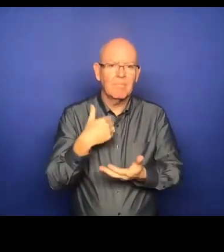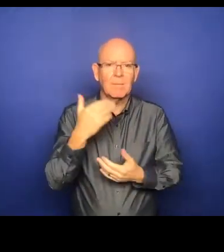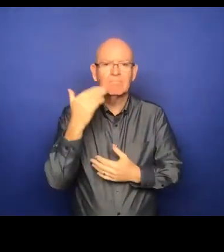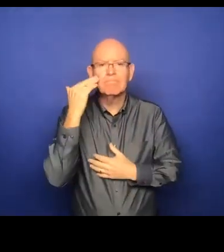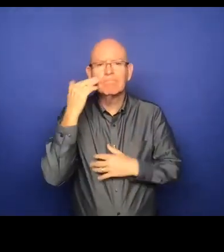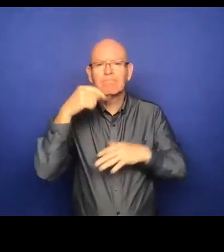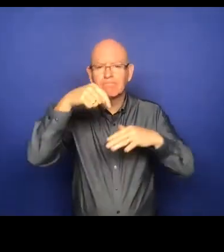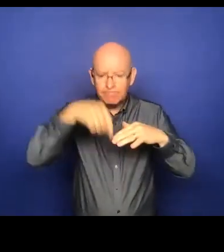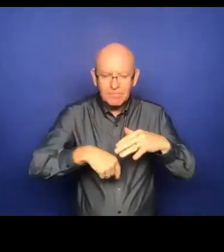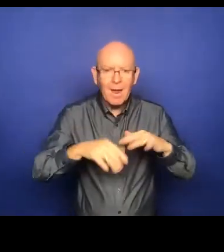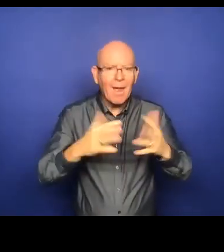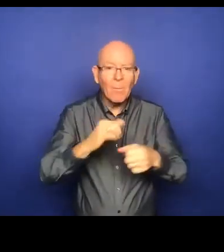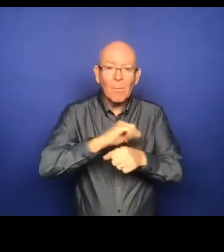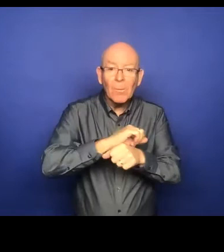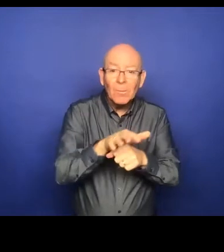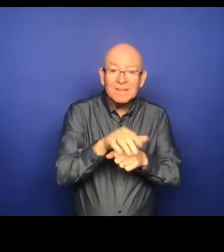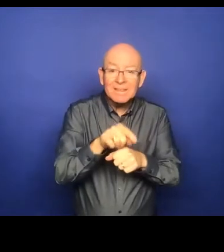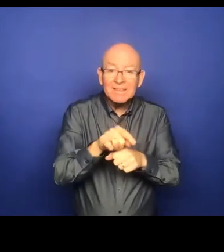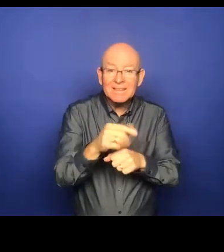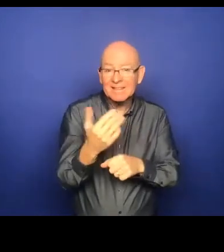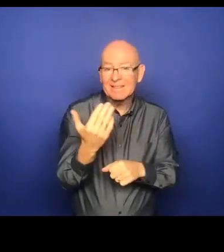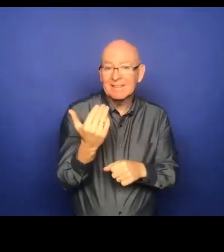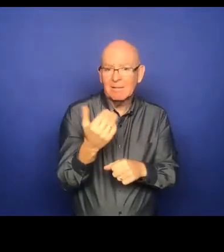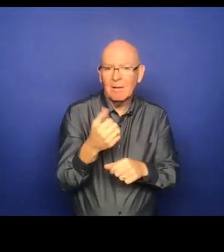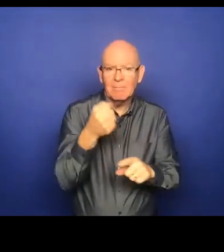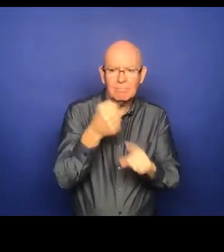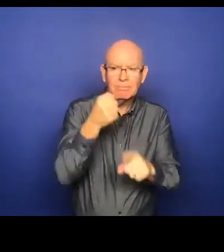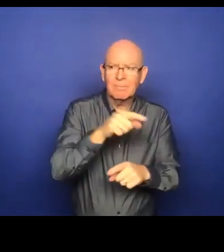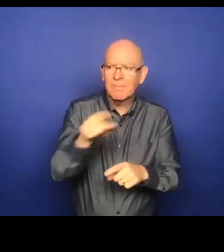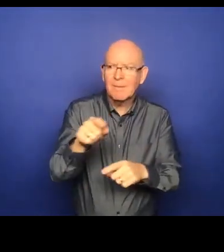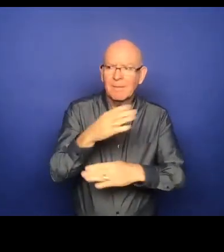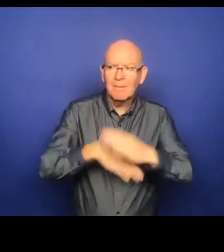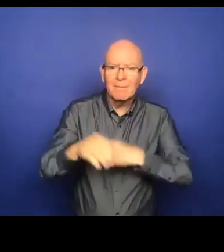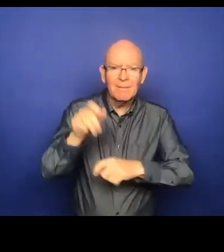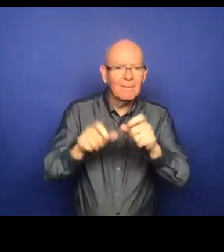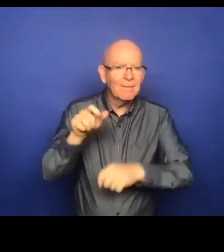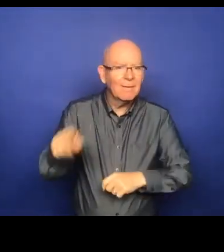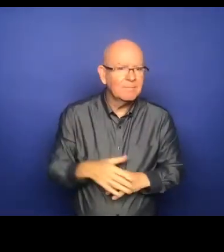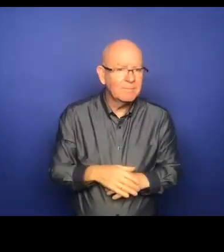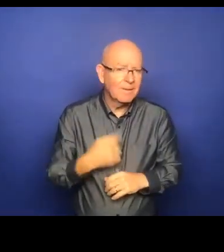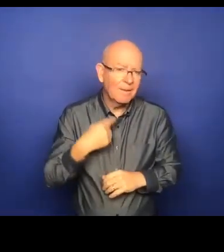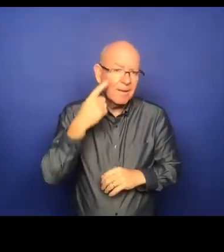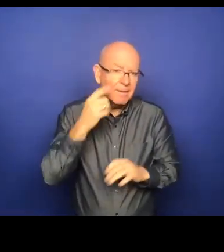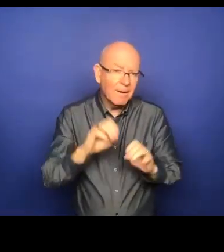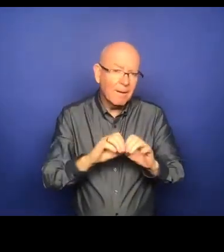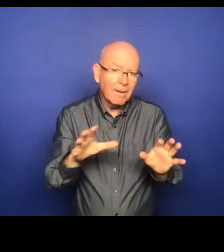are being protected during this pandemic. Equitable access for people with disabilities to not only testing for